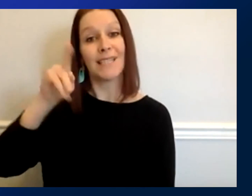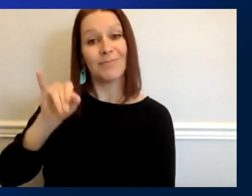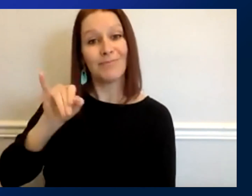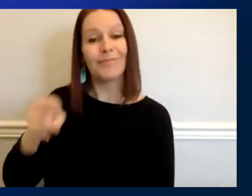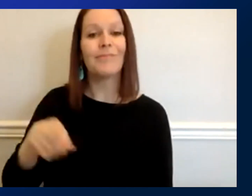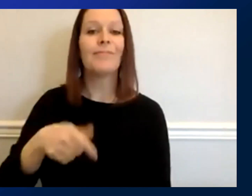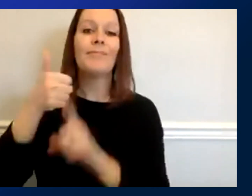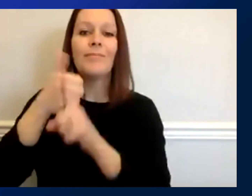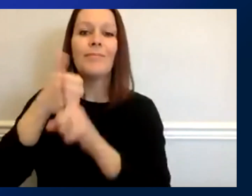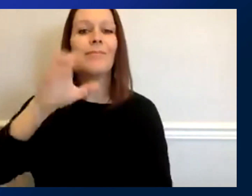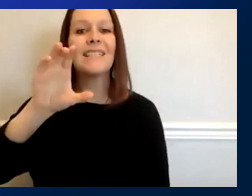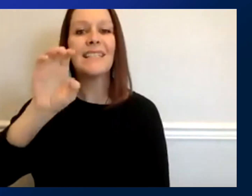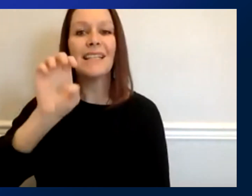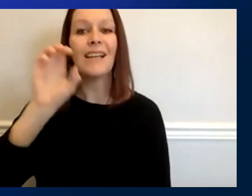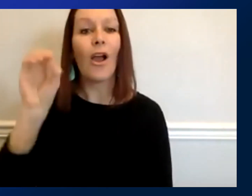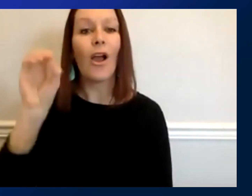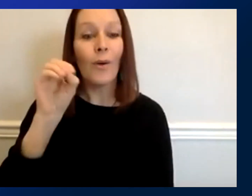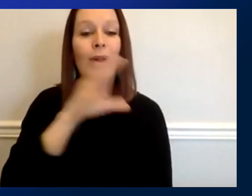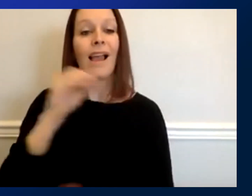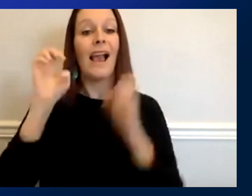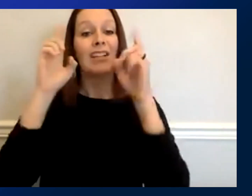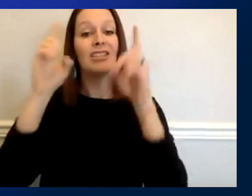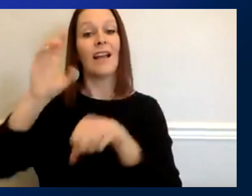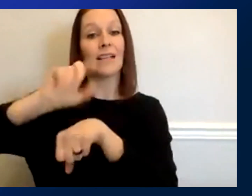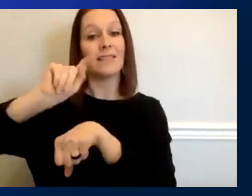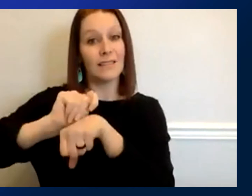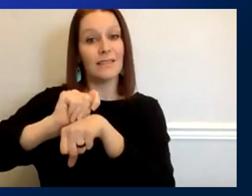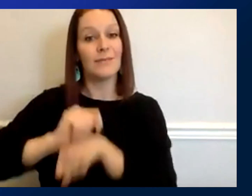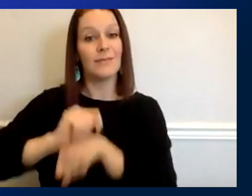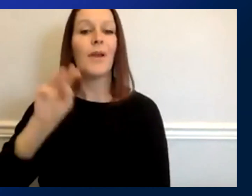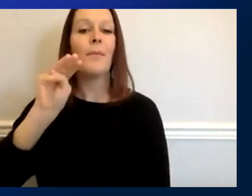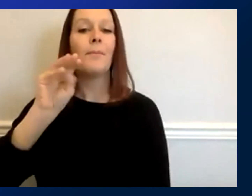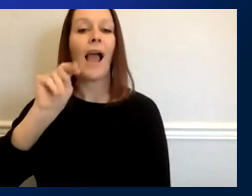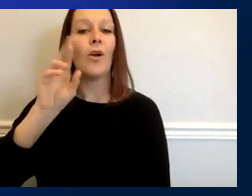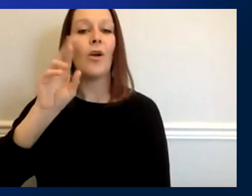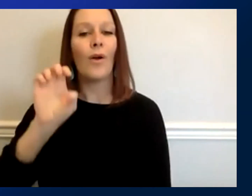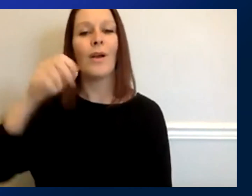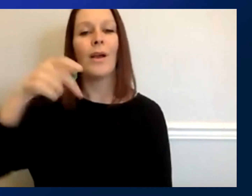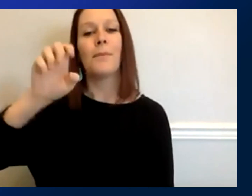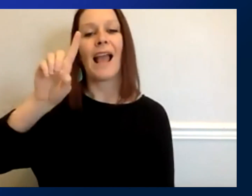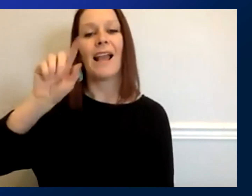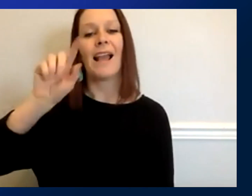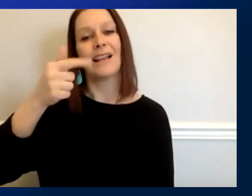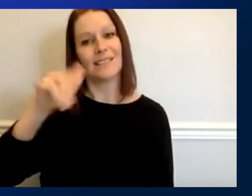consultant of the monroe pedagogy company with over 15 years of experience in deaf education